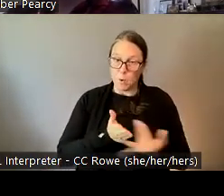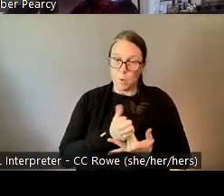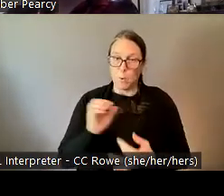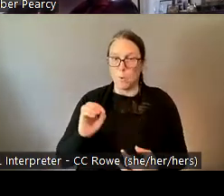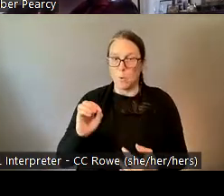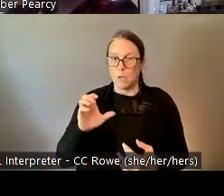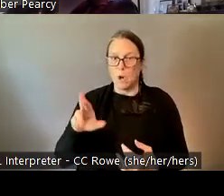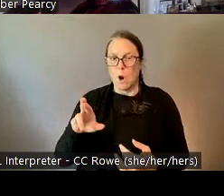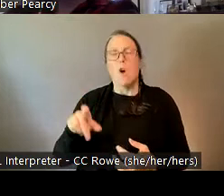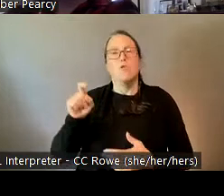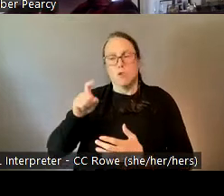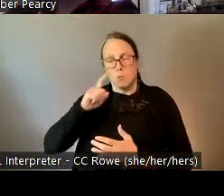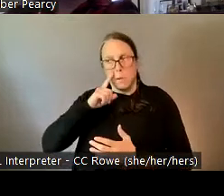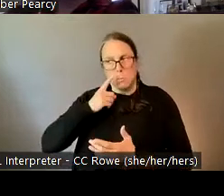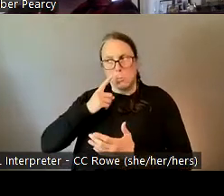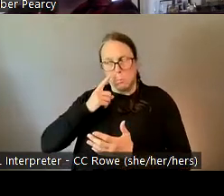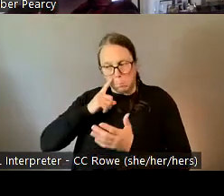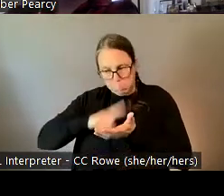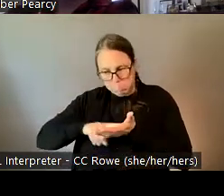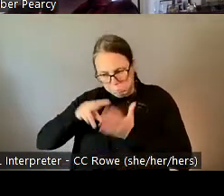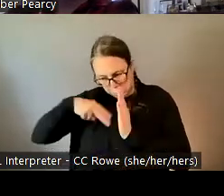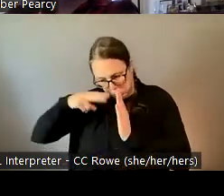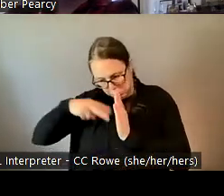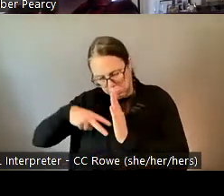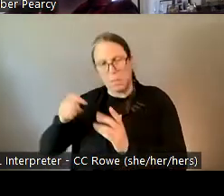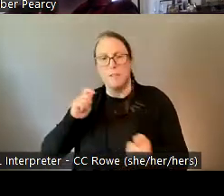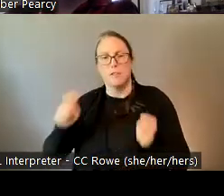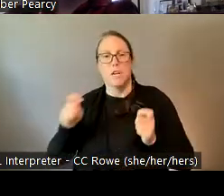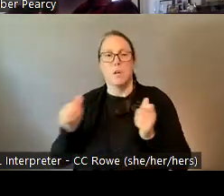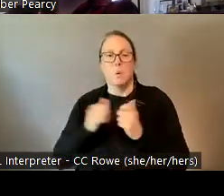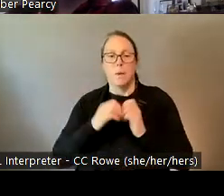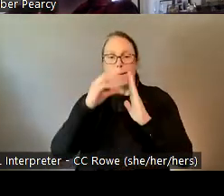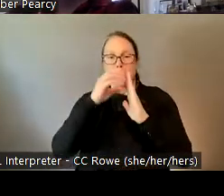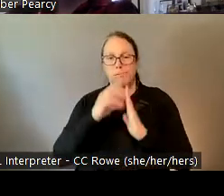and often need to be modified with headings and other elements of formatting.